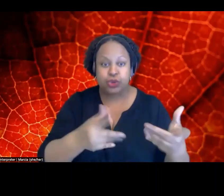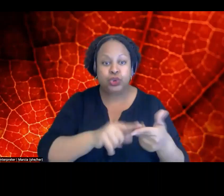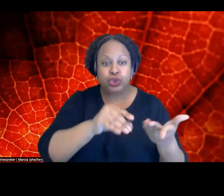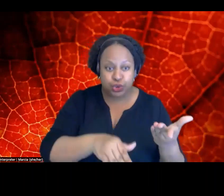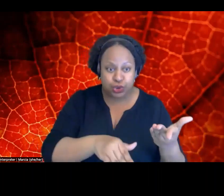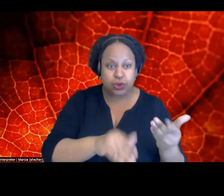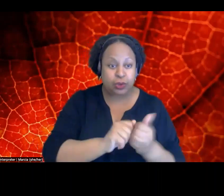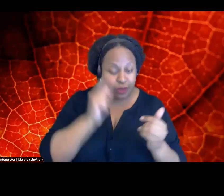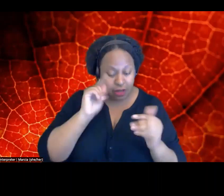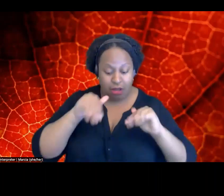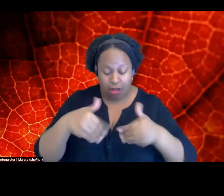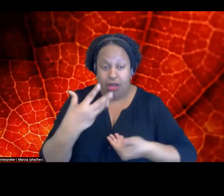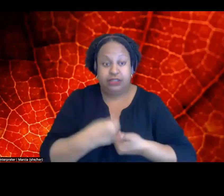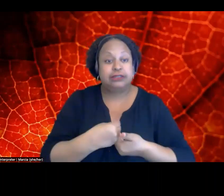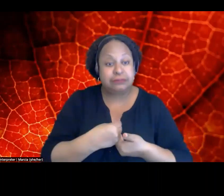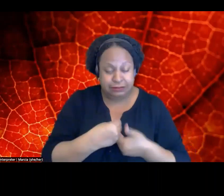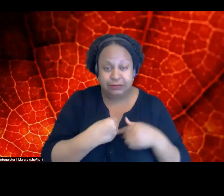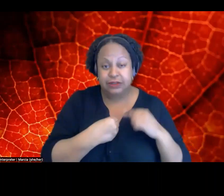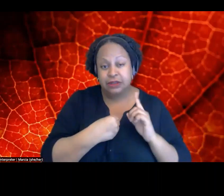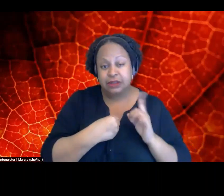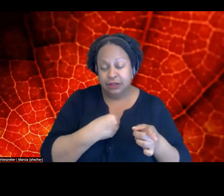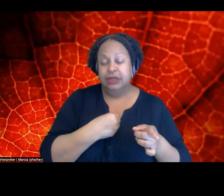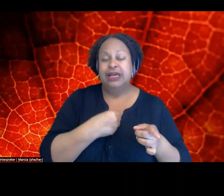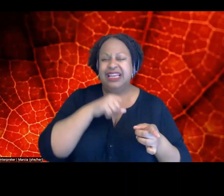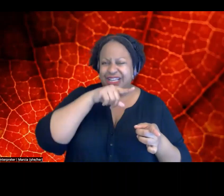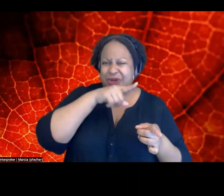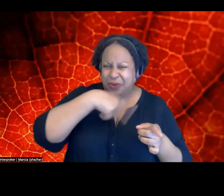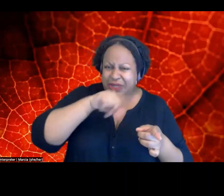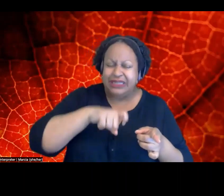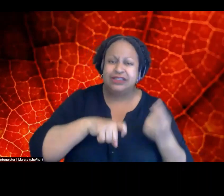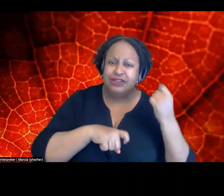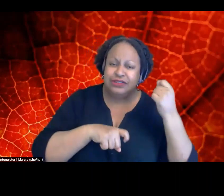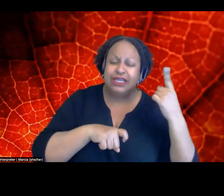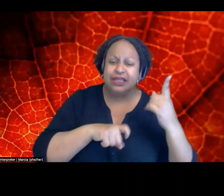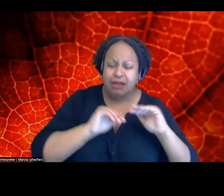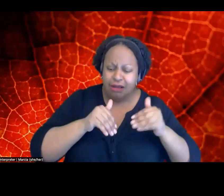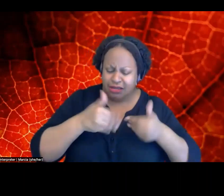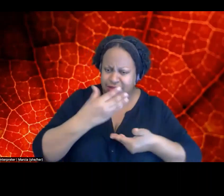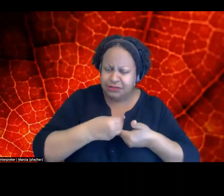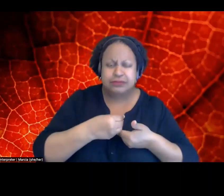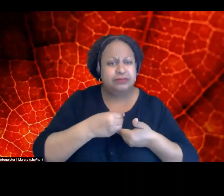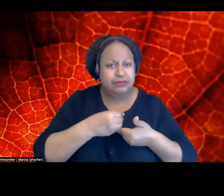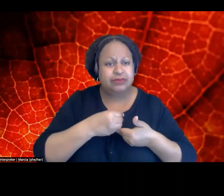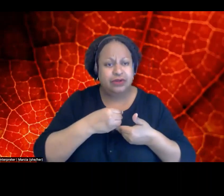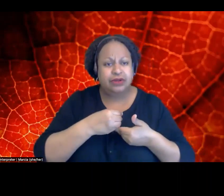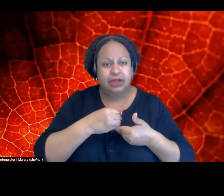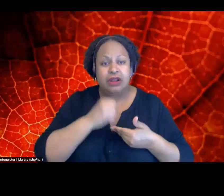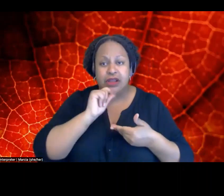autism and how we need to understand autism outside of a childhood context.